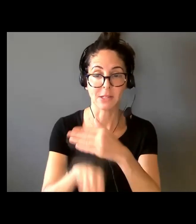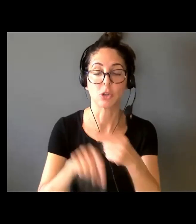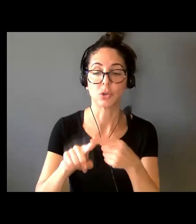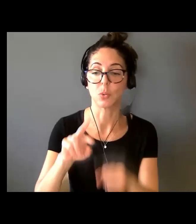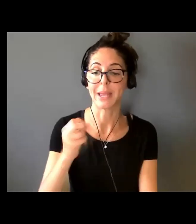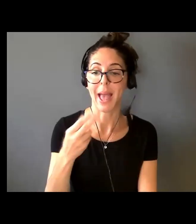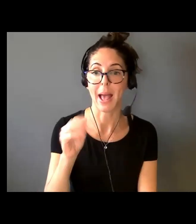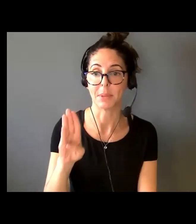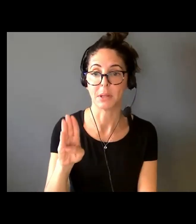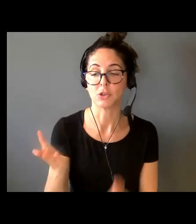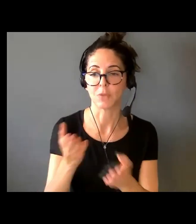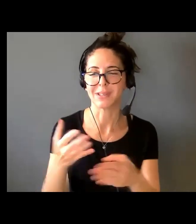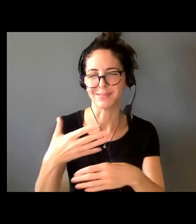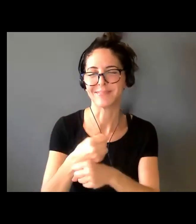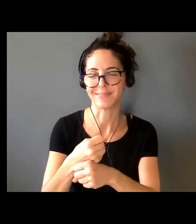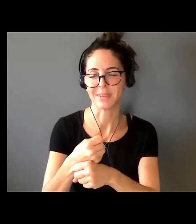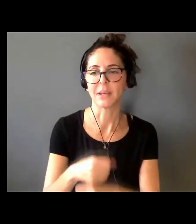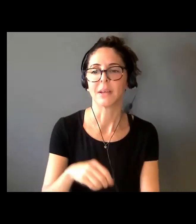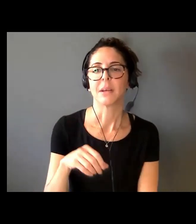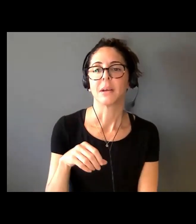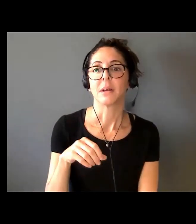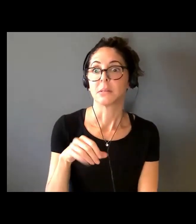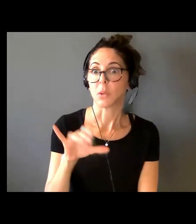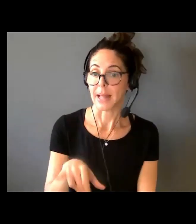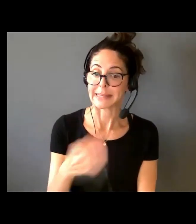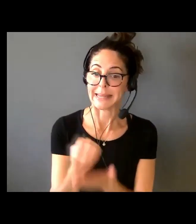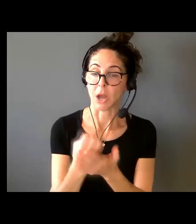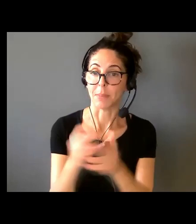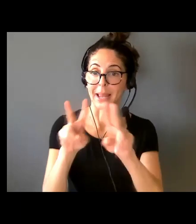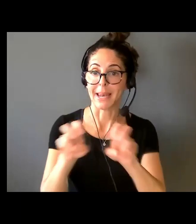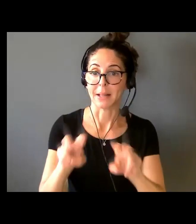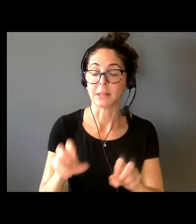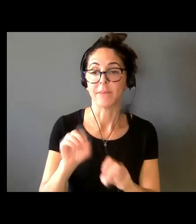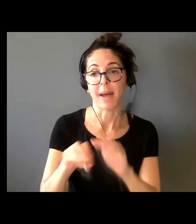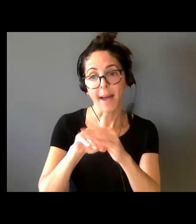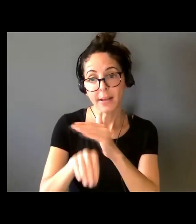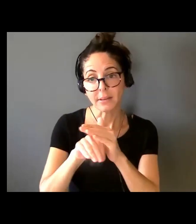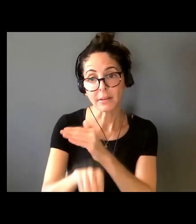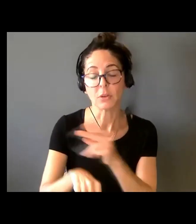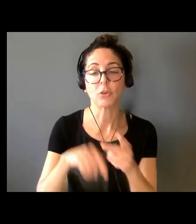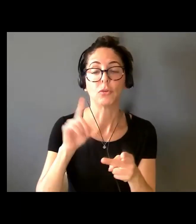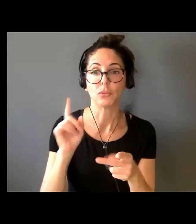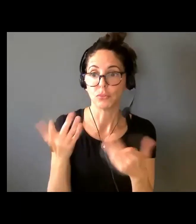and it’s basically an economic analysis of access to physical and functional rehabilitation in low-